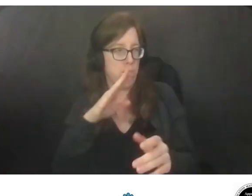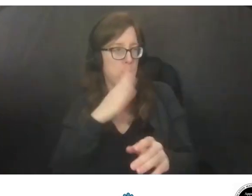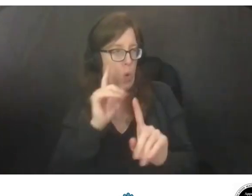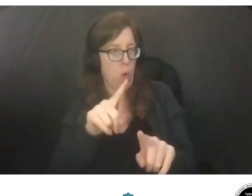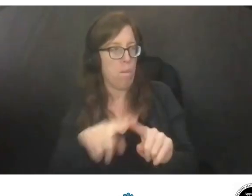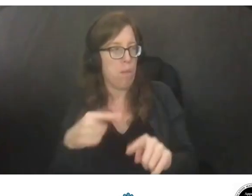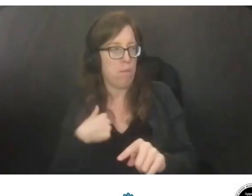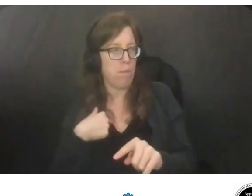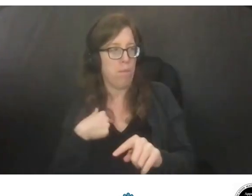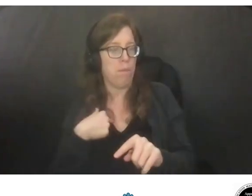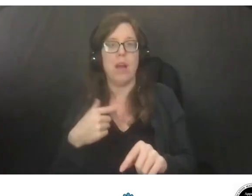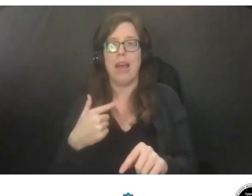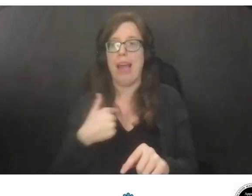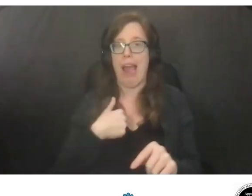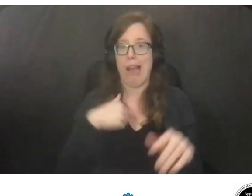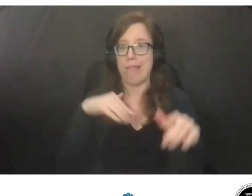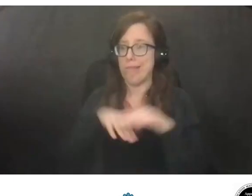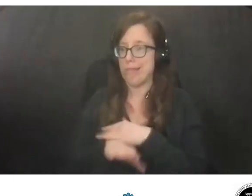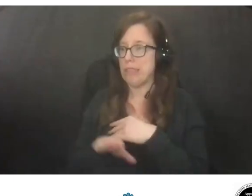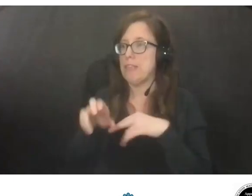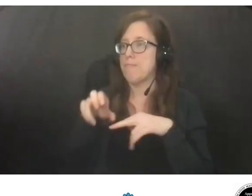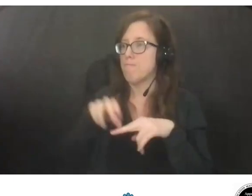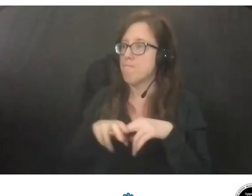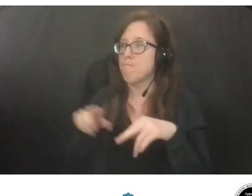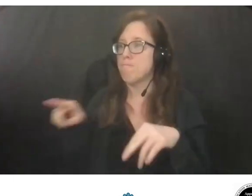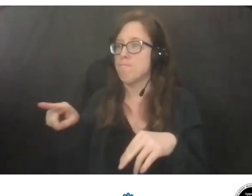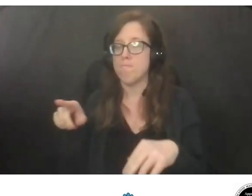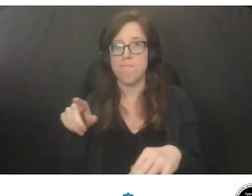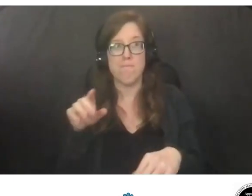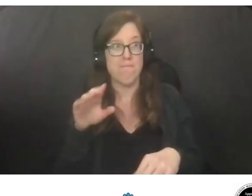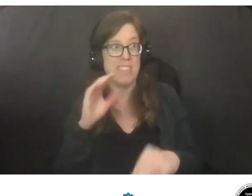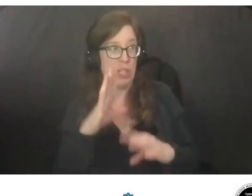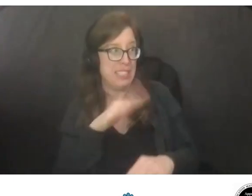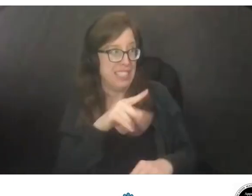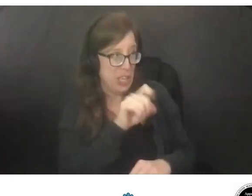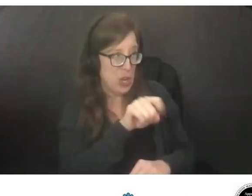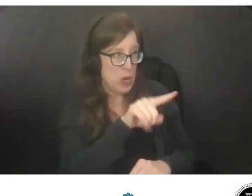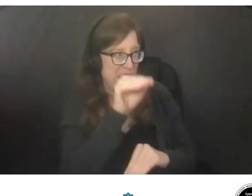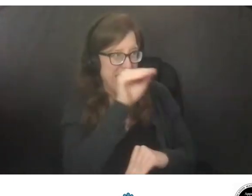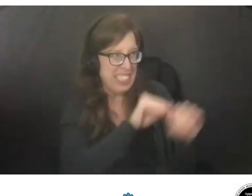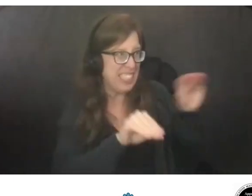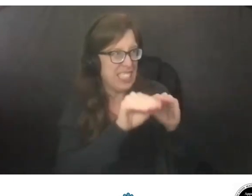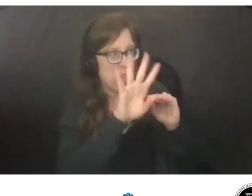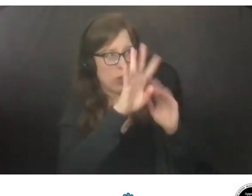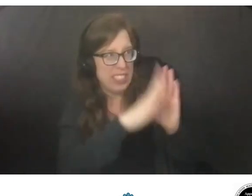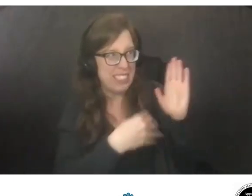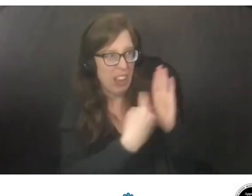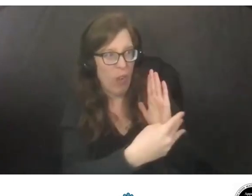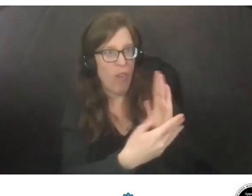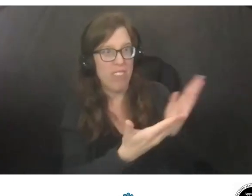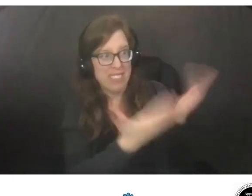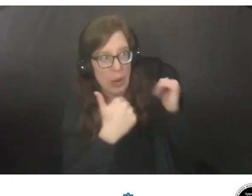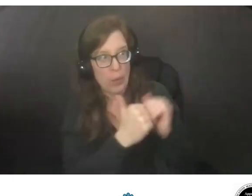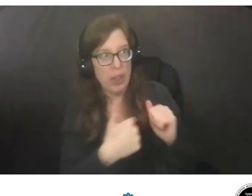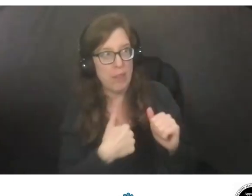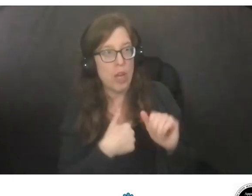And she came in. I was at my desk, and she said, "Is there any way you can move some things around today and come with me? You just...